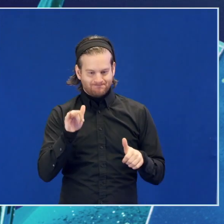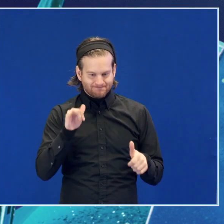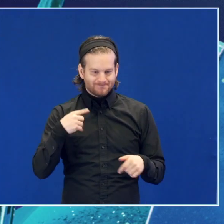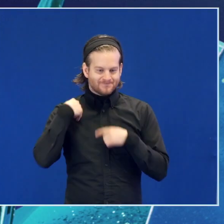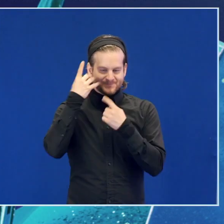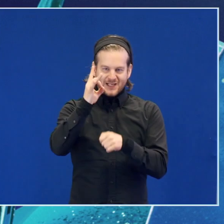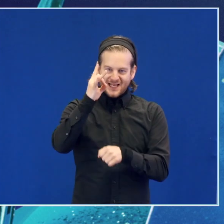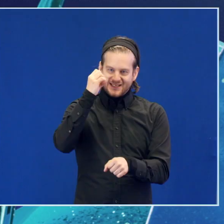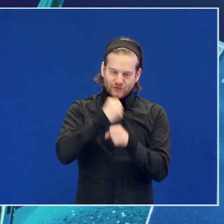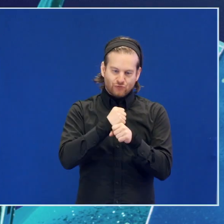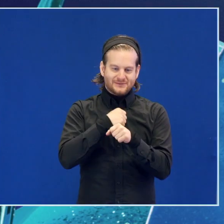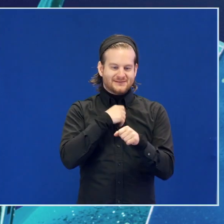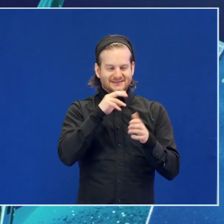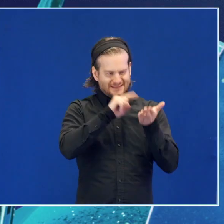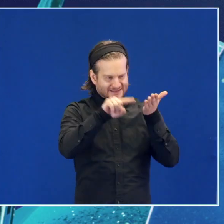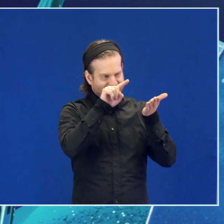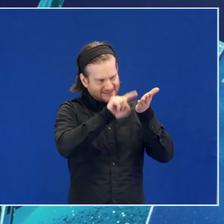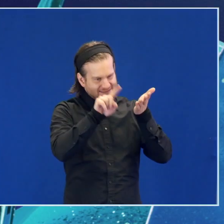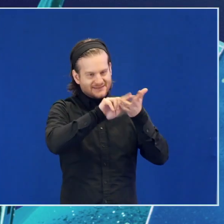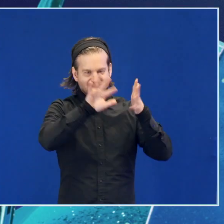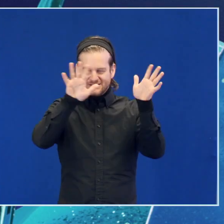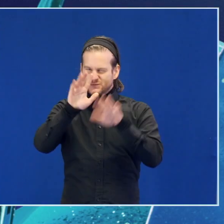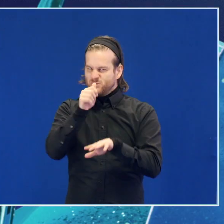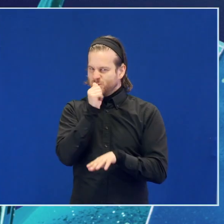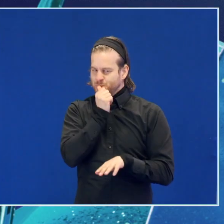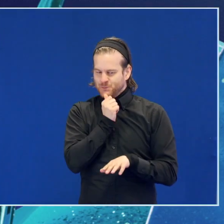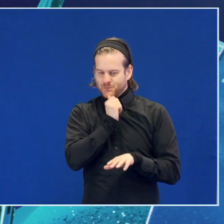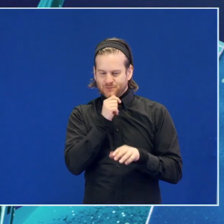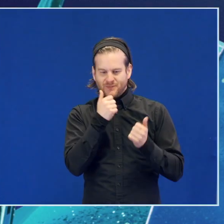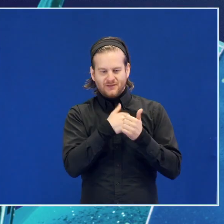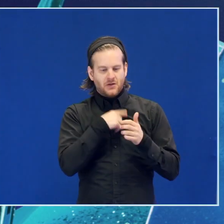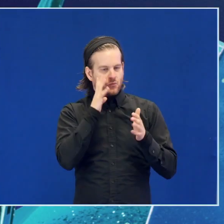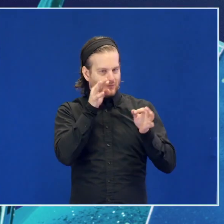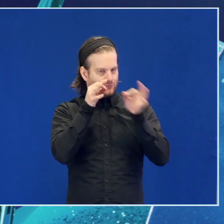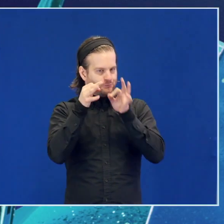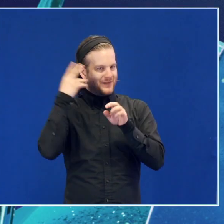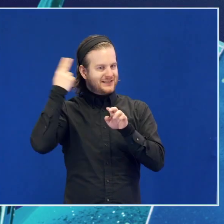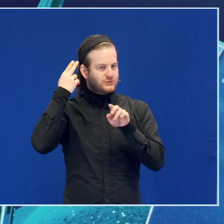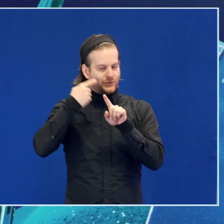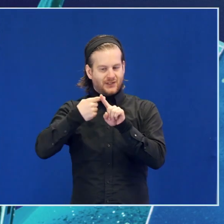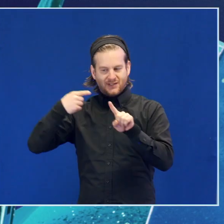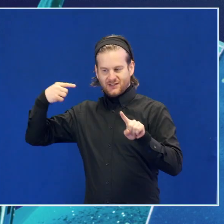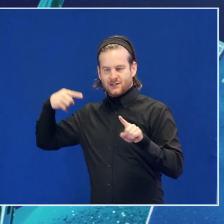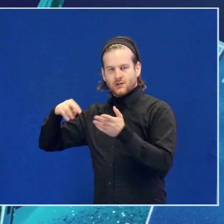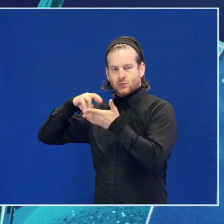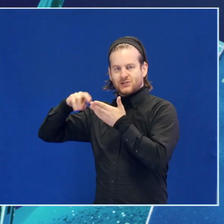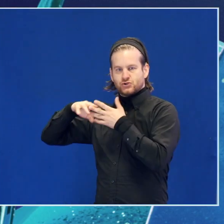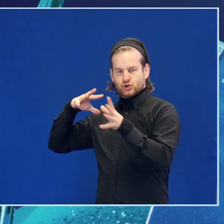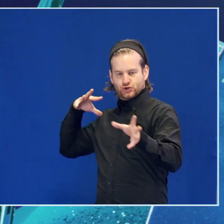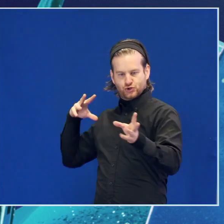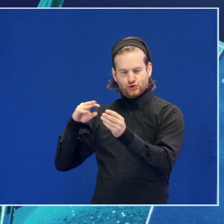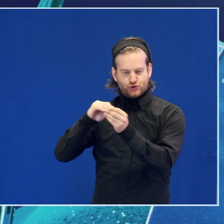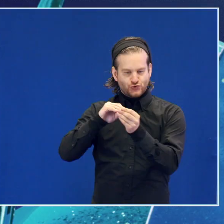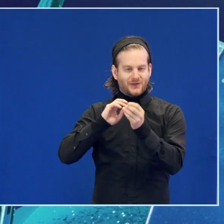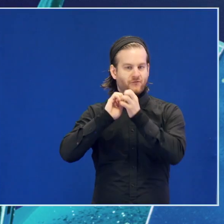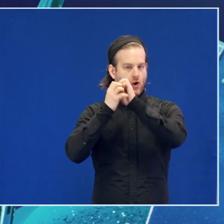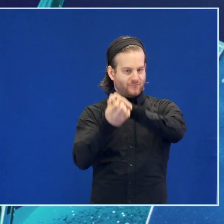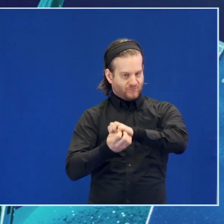about how our research has evolved and then a quick case study that proves the point. So over the last eight years, we've partnered